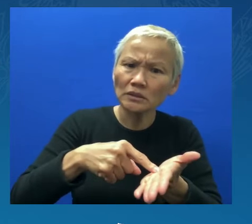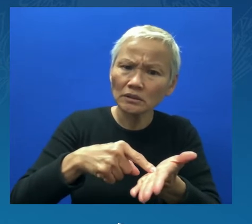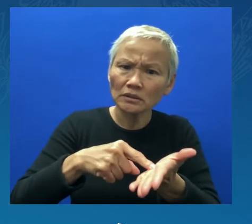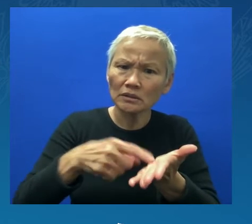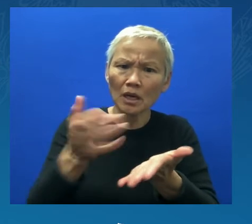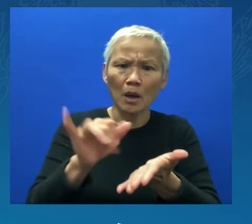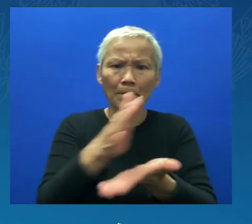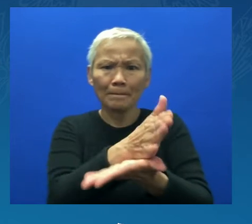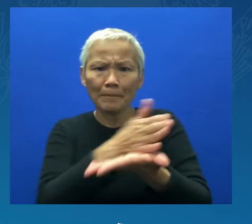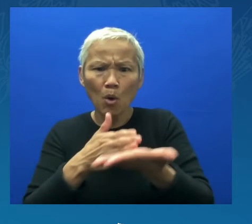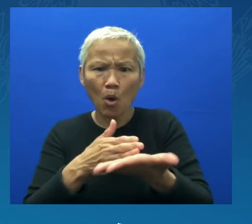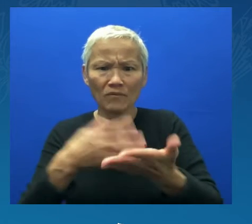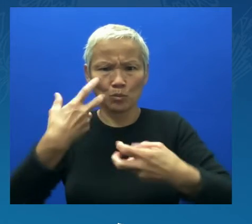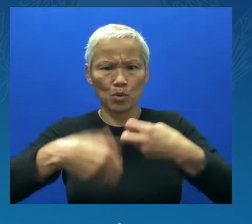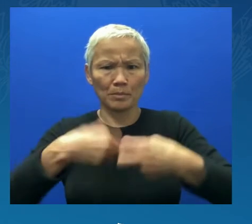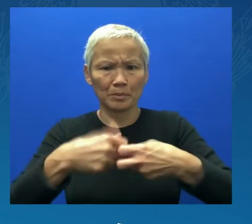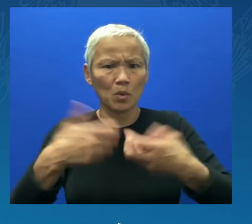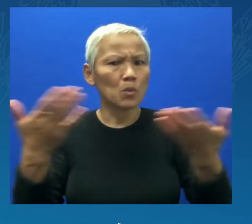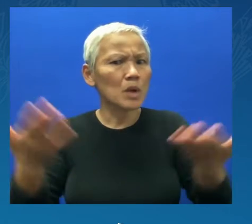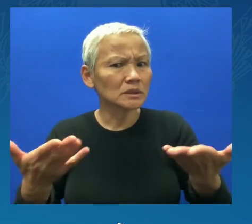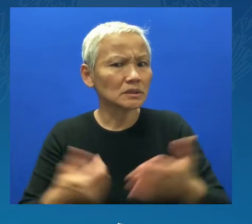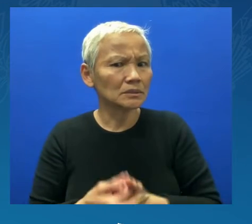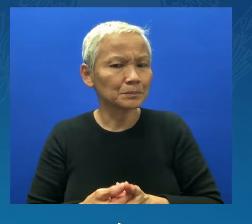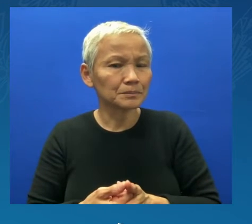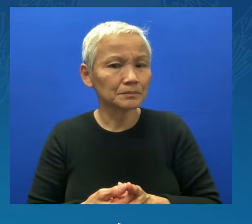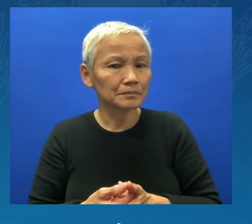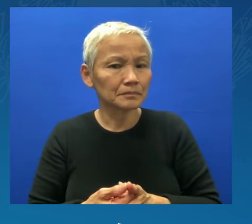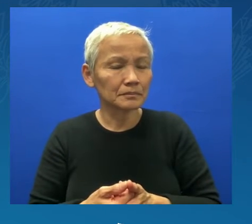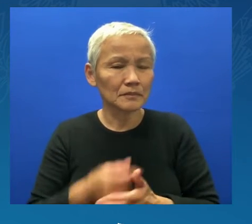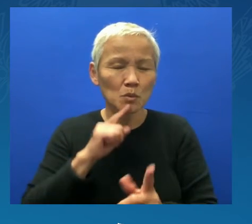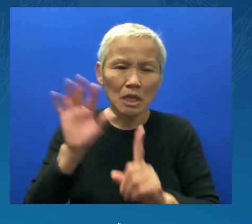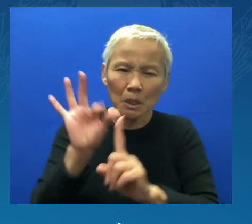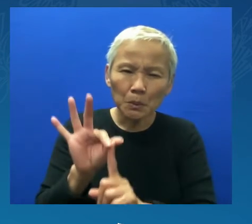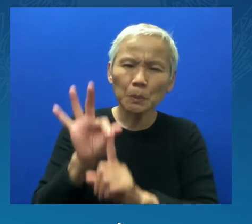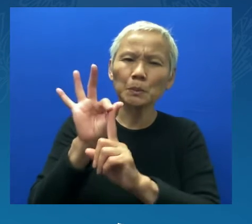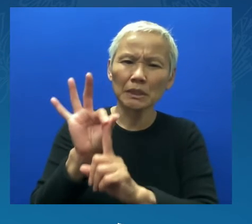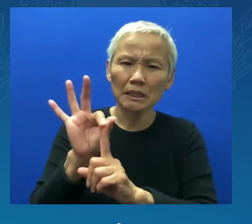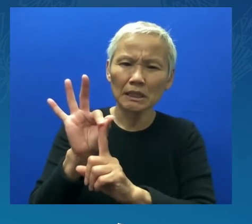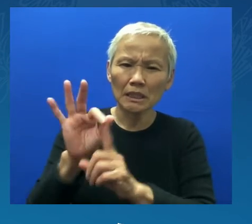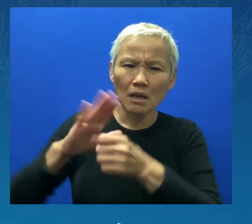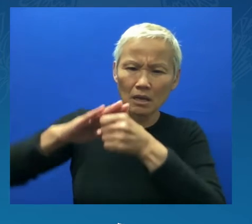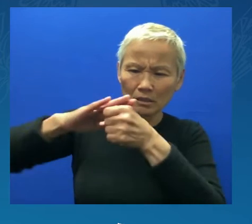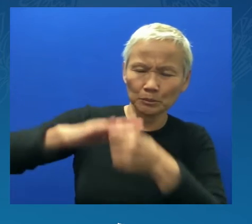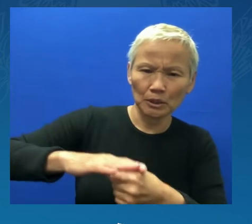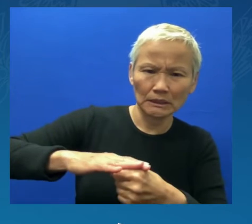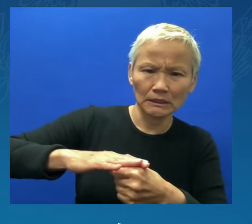is the unique stressors that certain women experience.